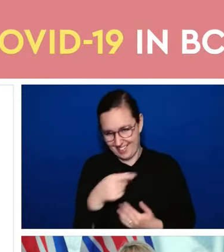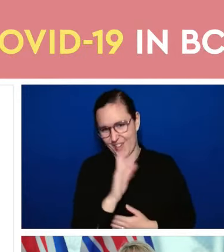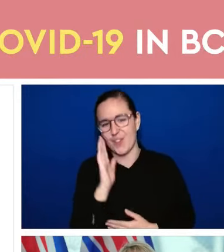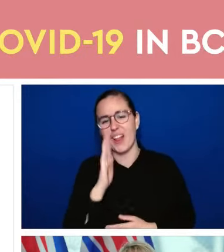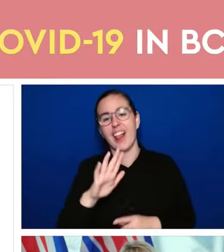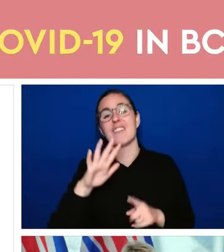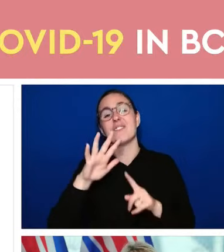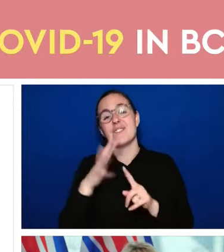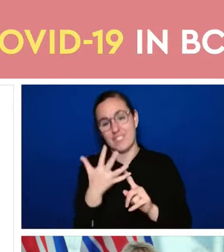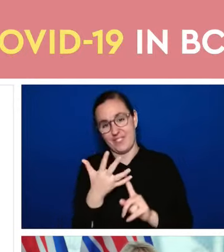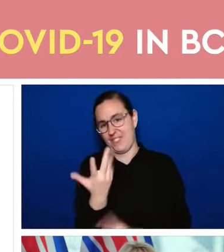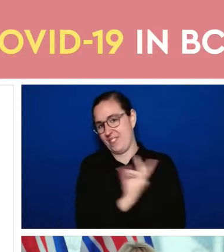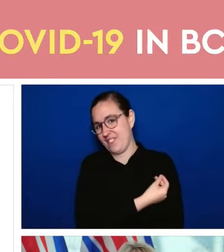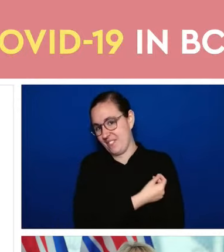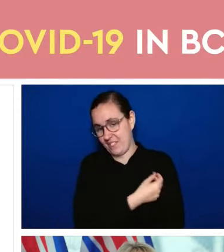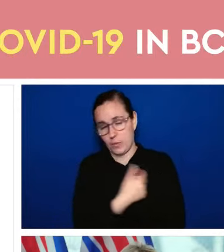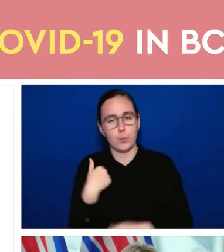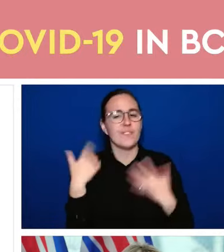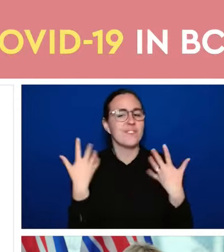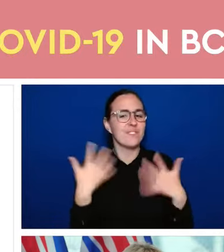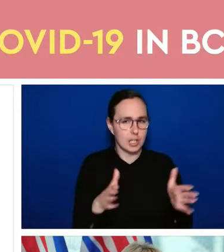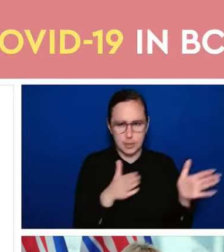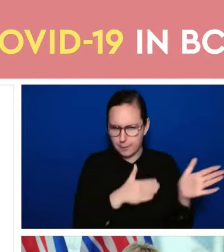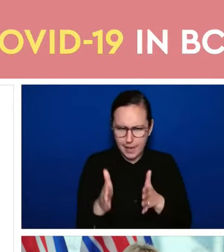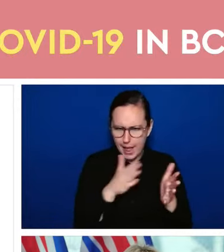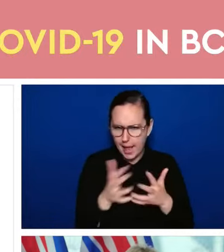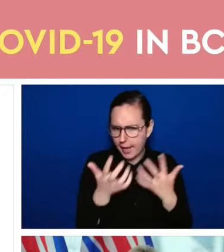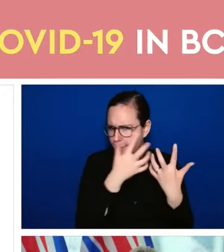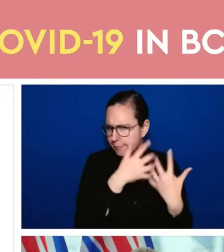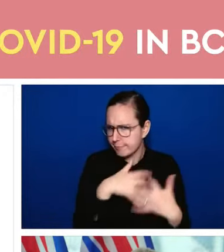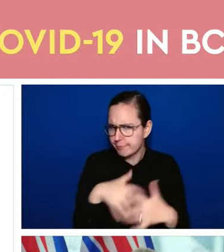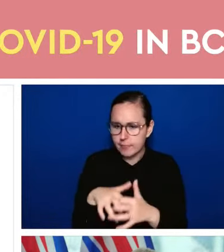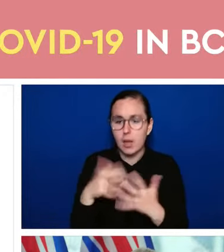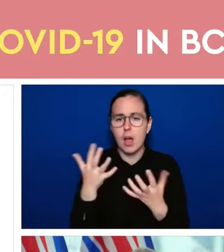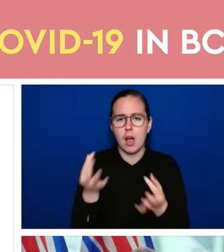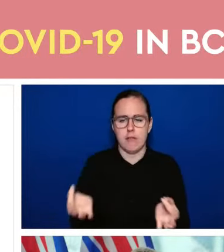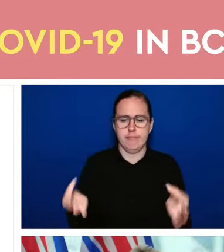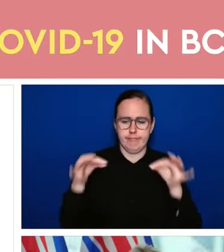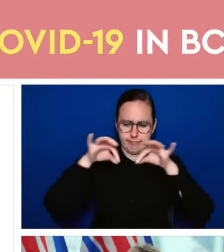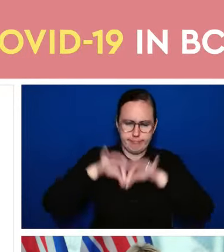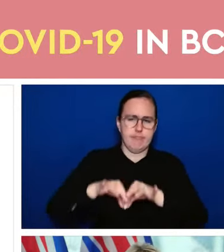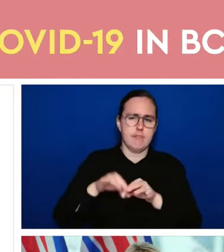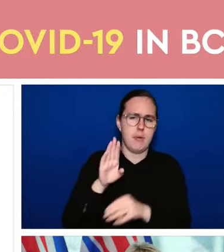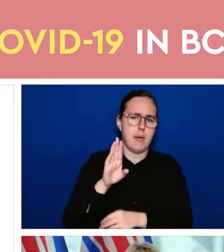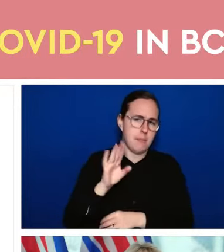So that it is available for people in your be getting your